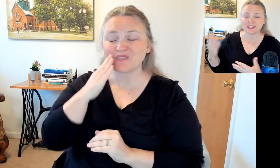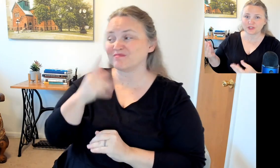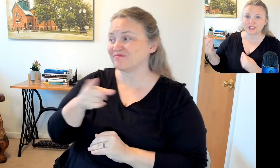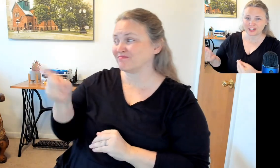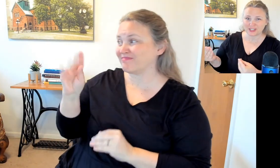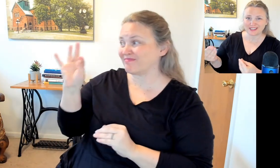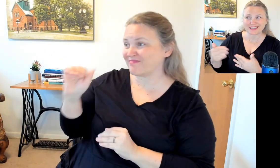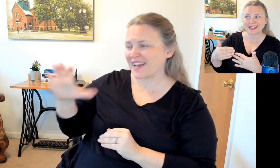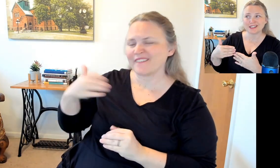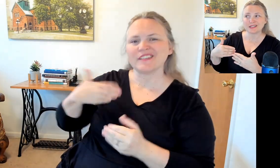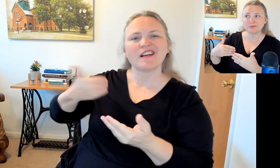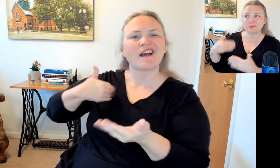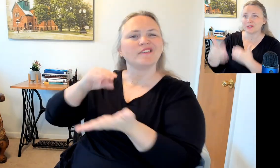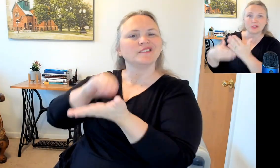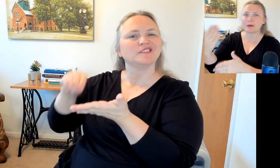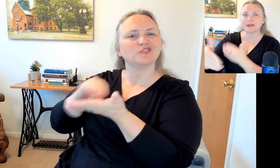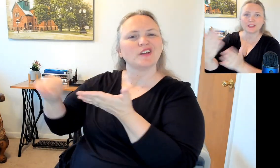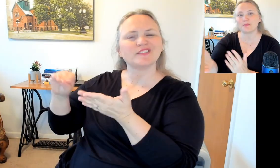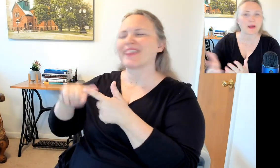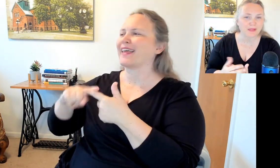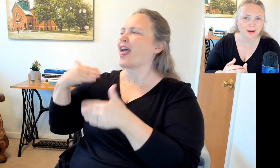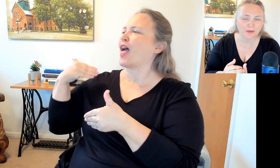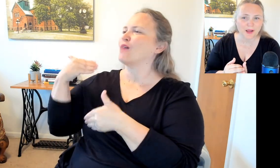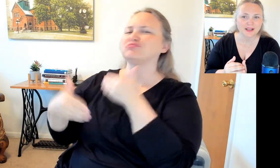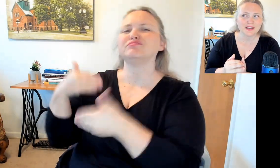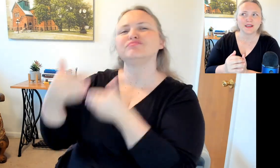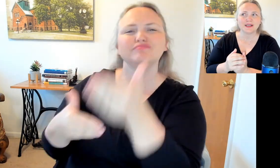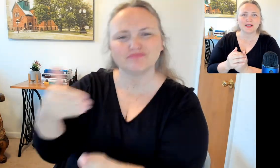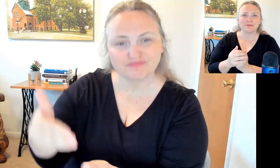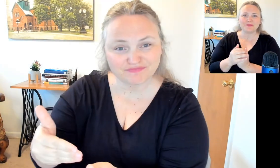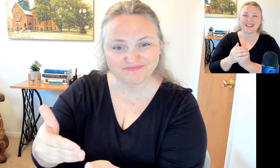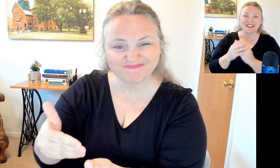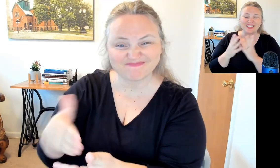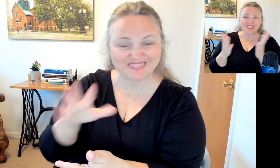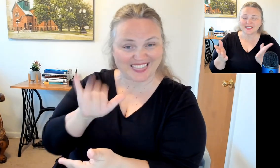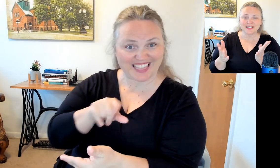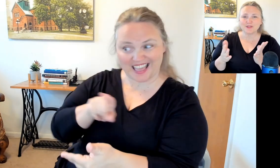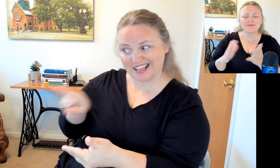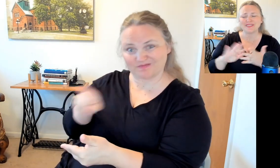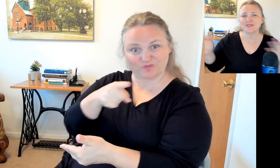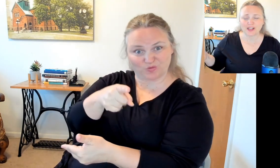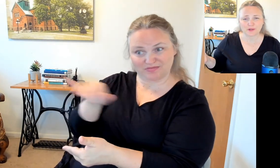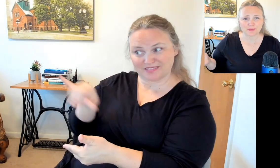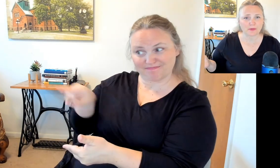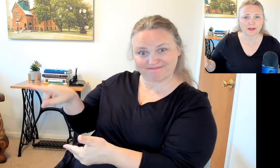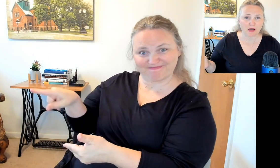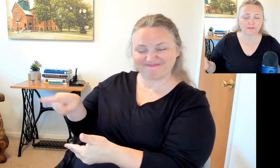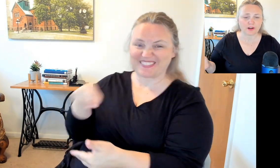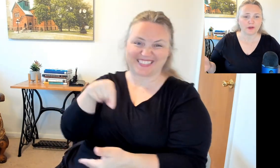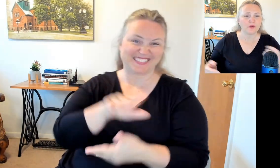dissertation that they just build their publication pipeline upon. And if that's you, this video is probably not for you.